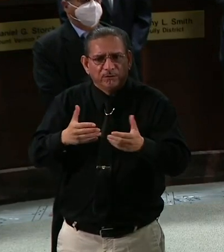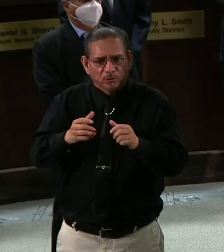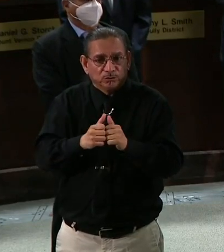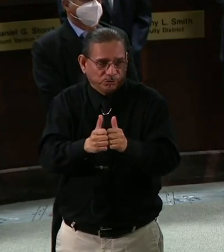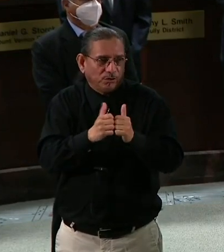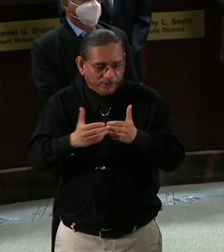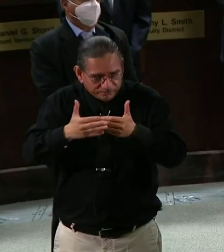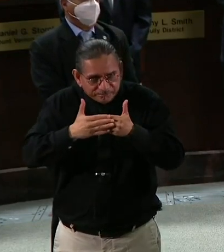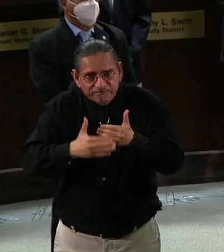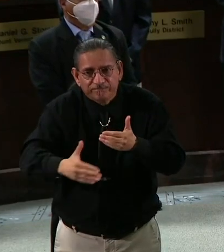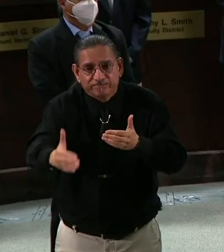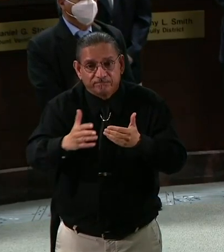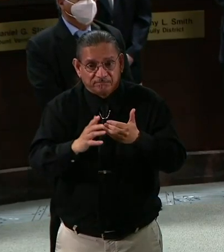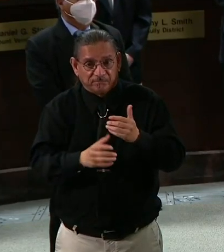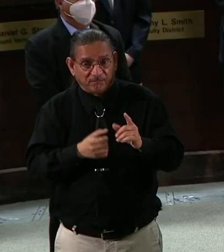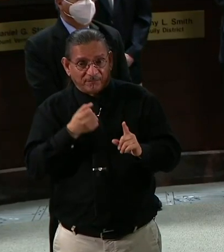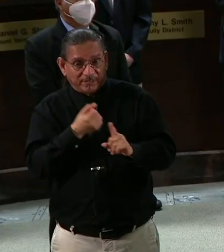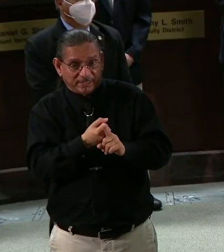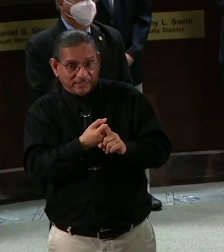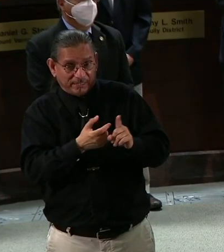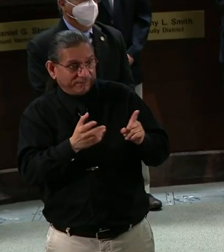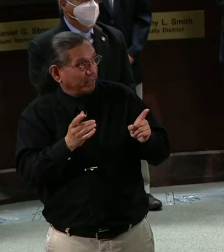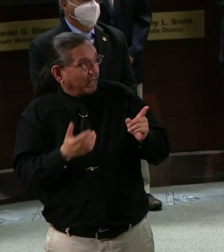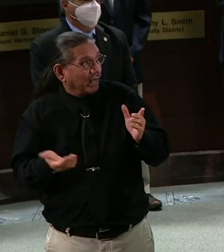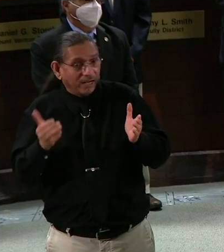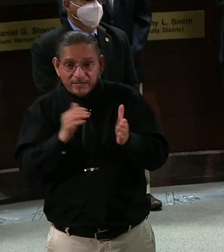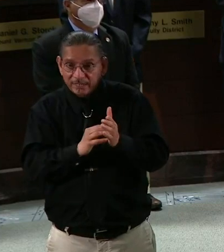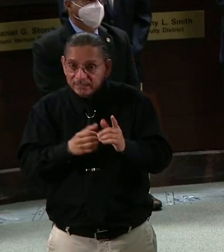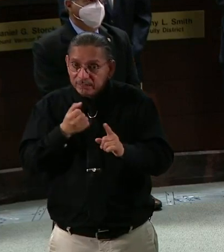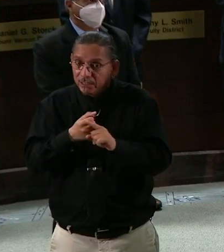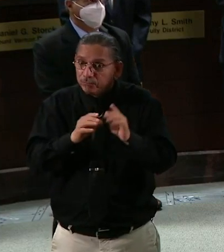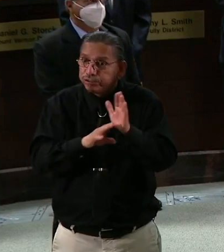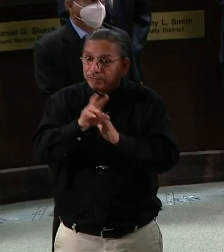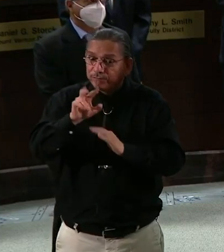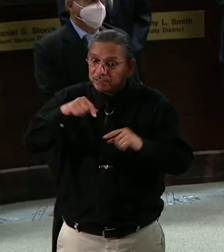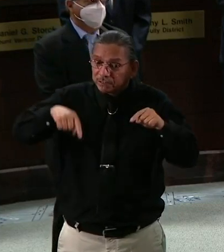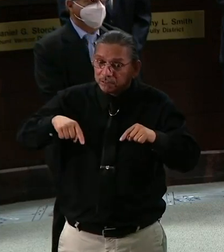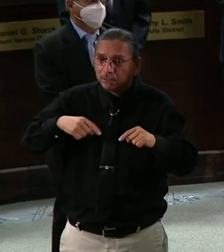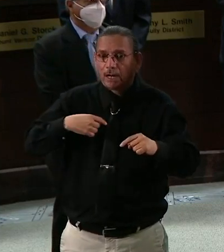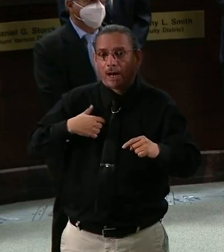UP TO FOR. OF WHICH ONE THIS AND WE WILL FORWARD TOGETHER IN